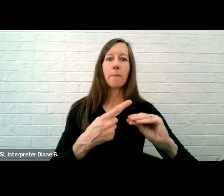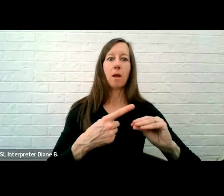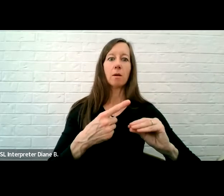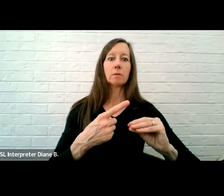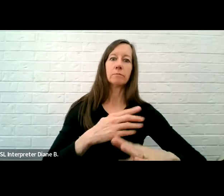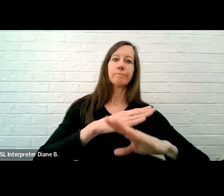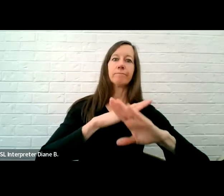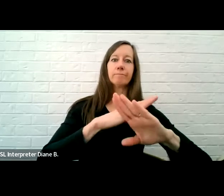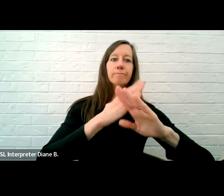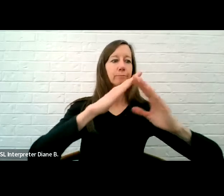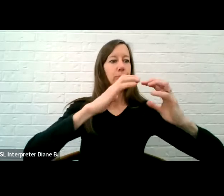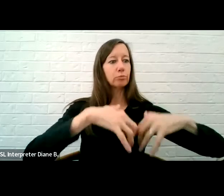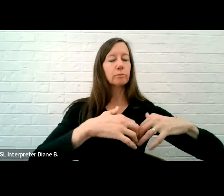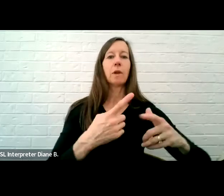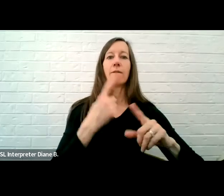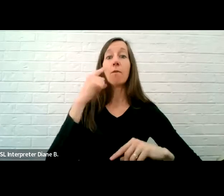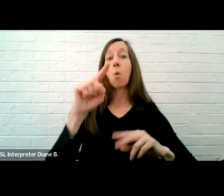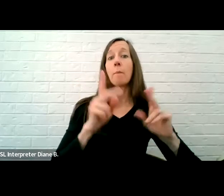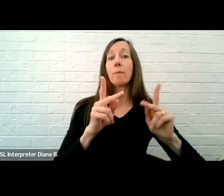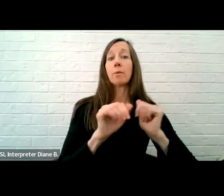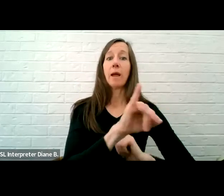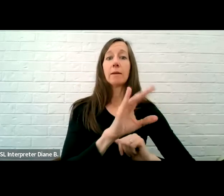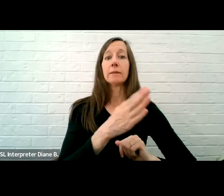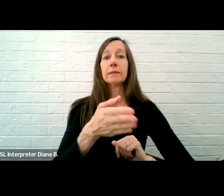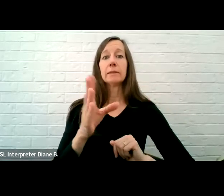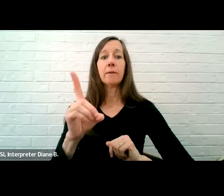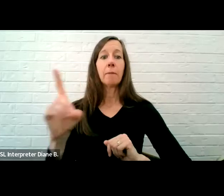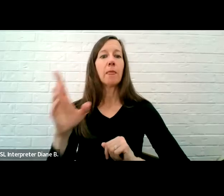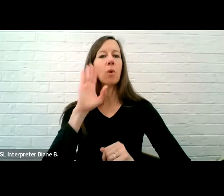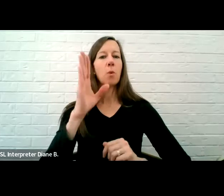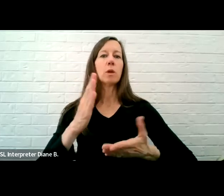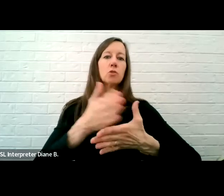series will focus on innovative strategies and share information on resources partners